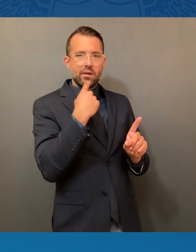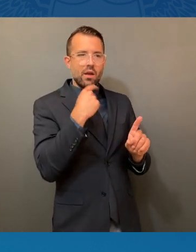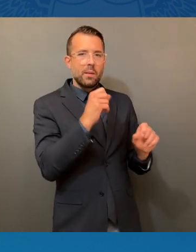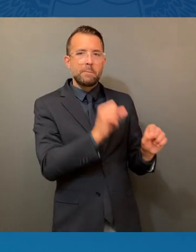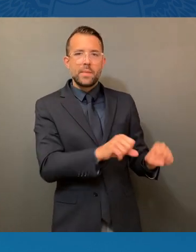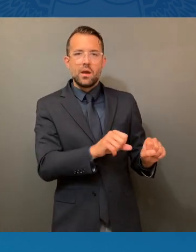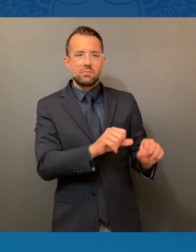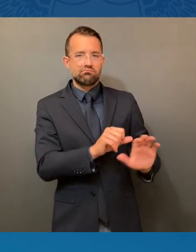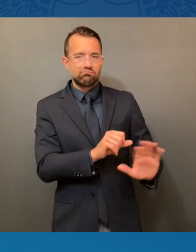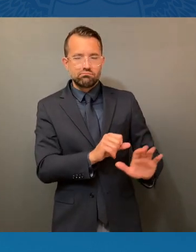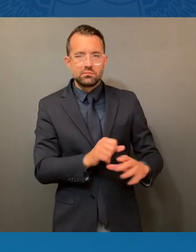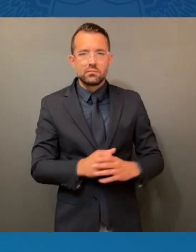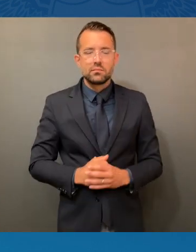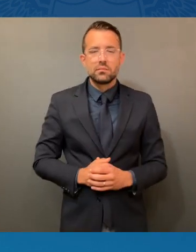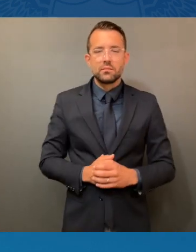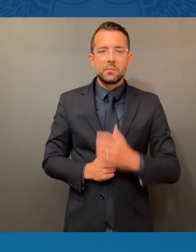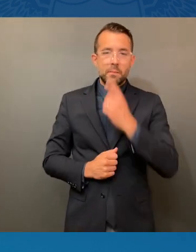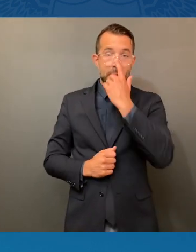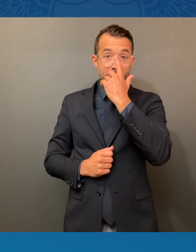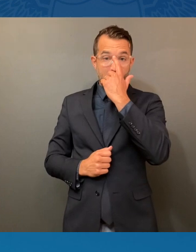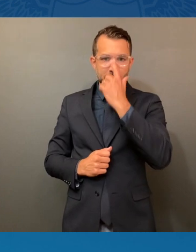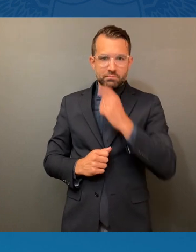because no one like you has done it before."